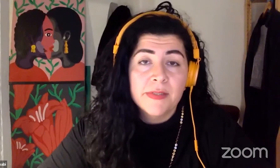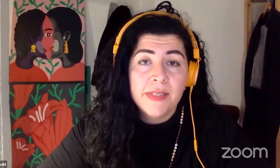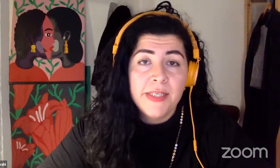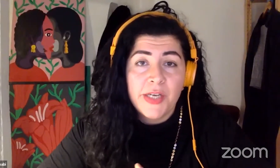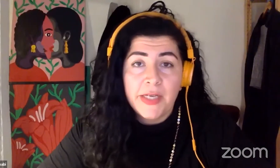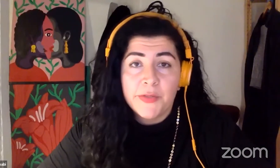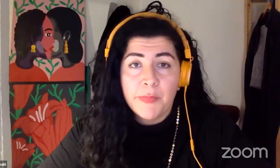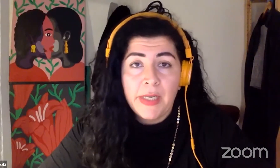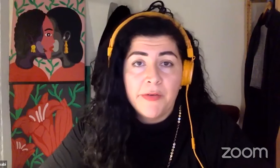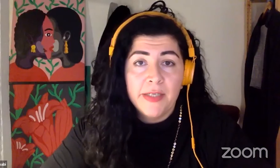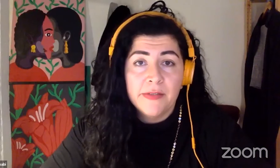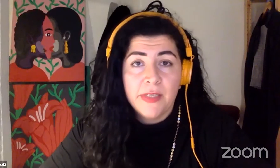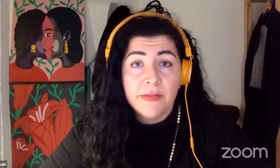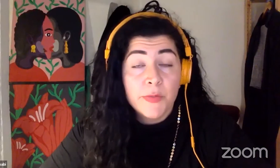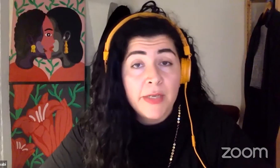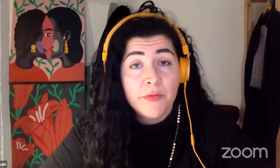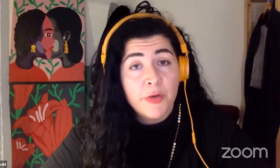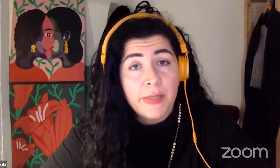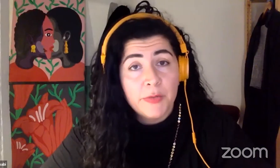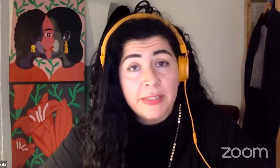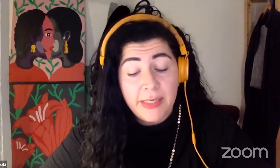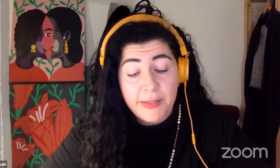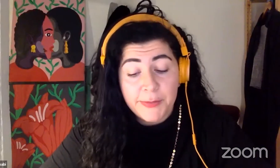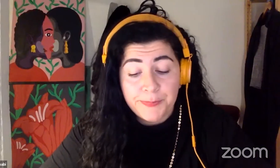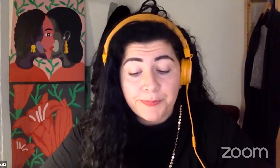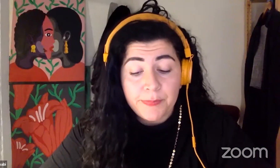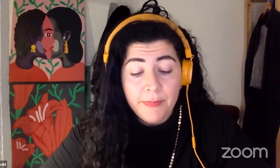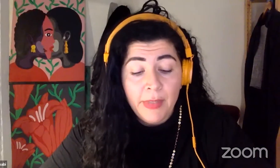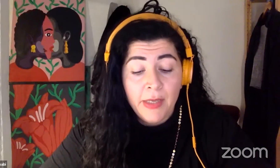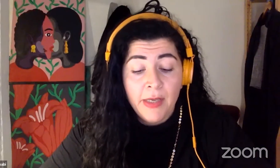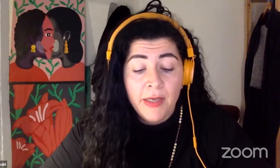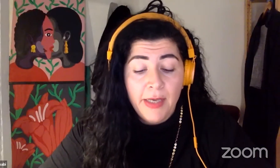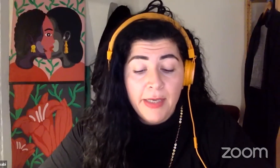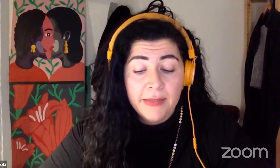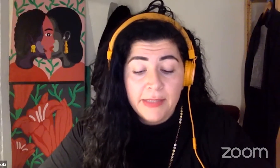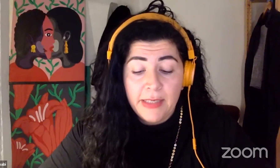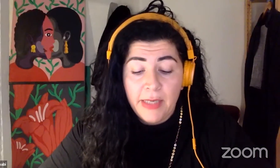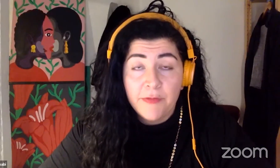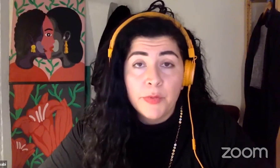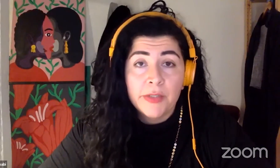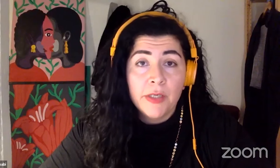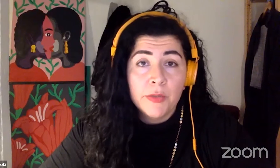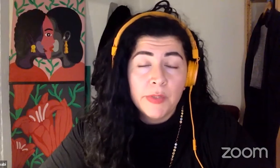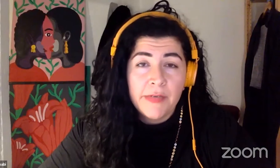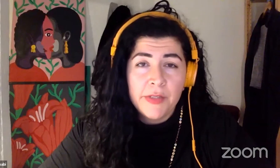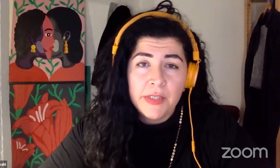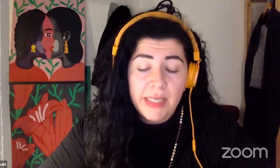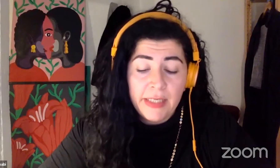stage director and playwright in Sweden for about 20 years and Ive worked a lot with diversity and